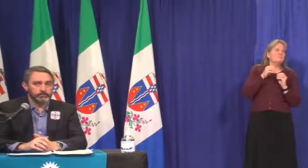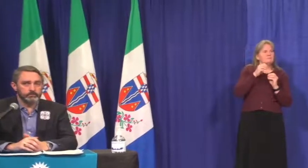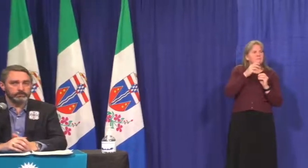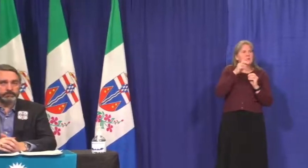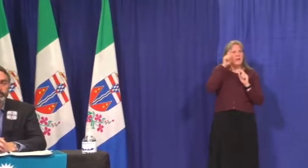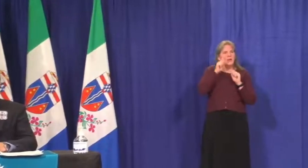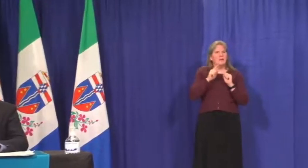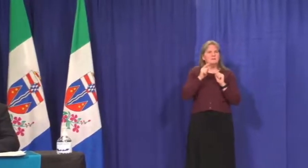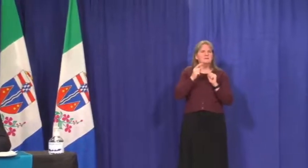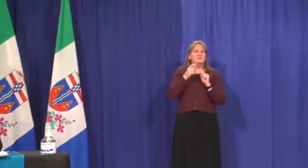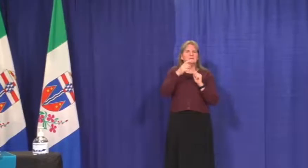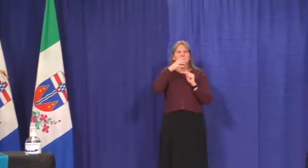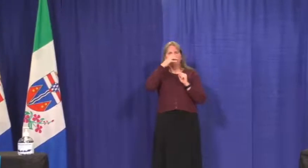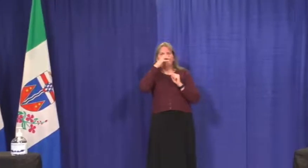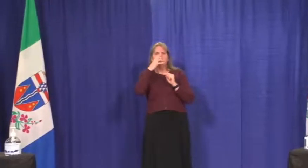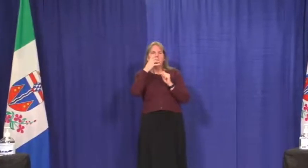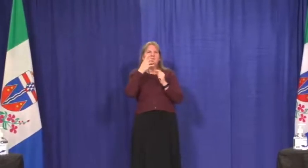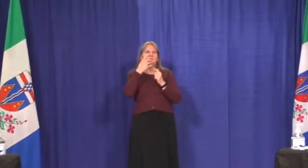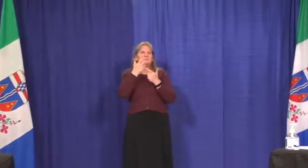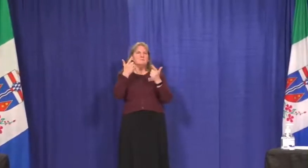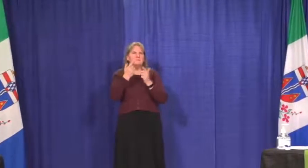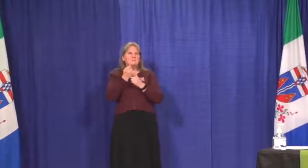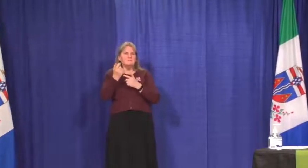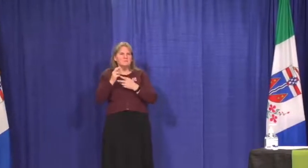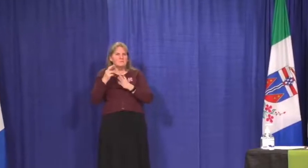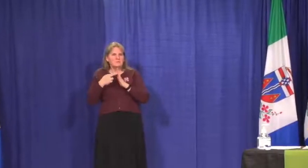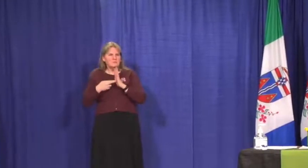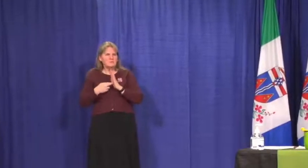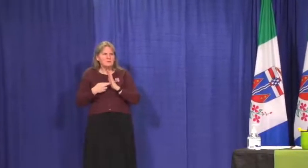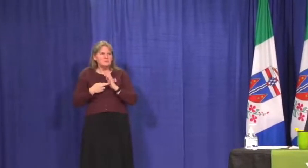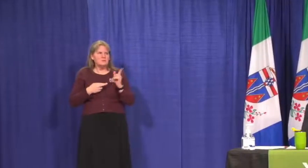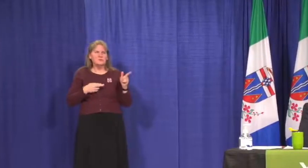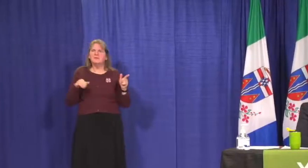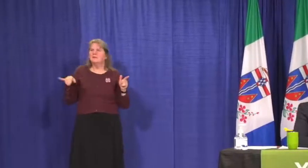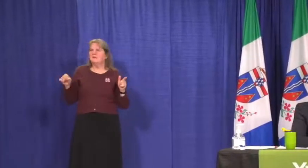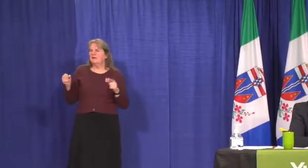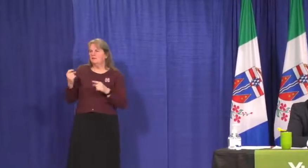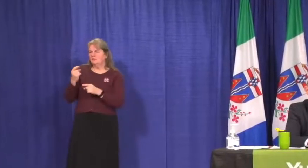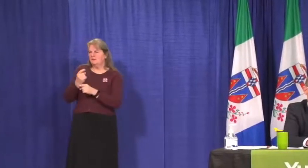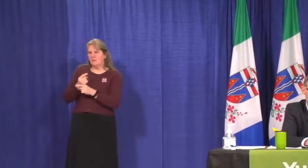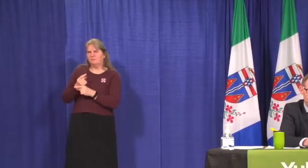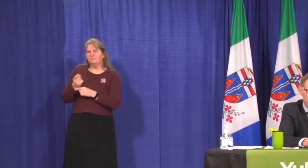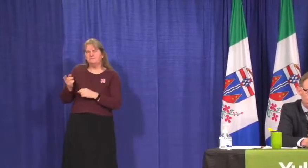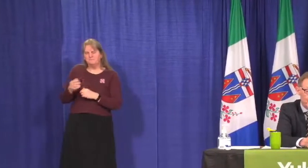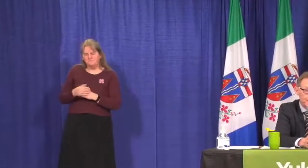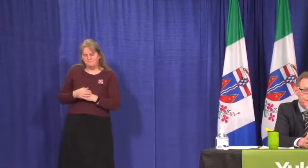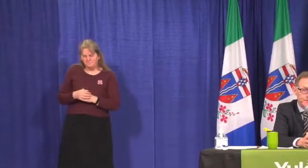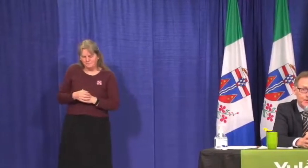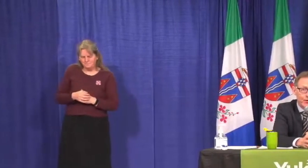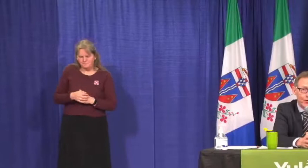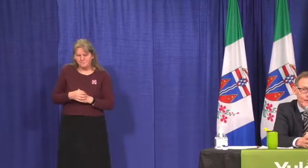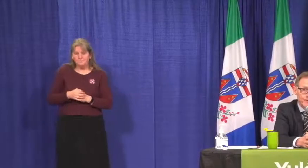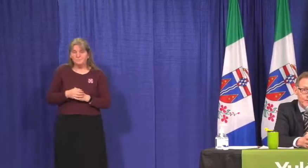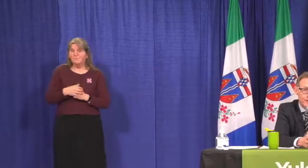The premier has captured the key elements. I am always aware of the need to